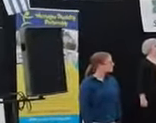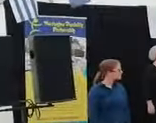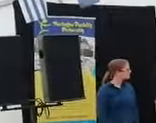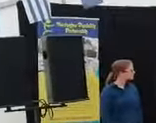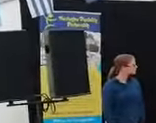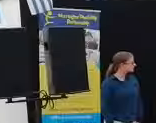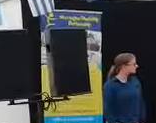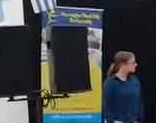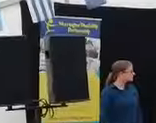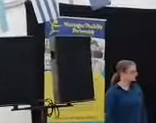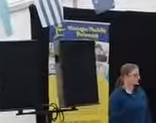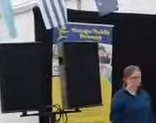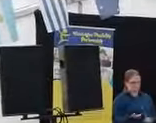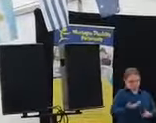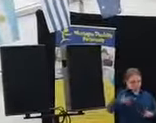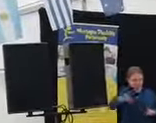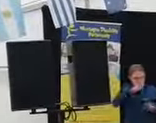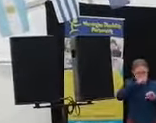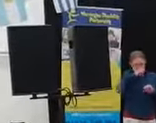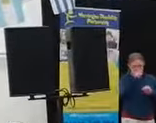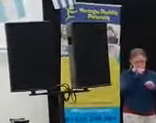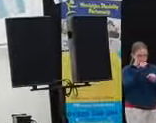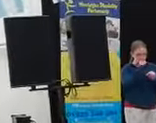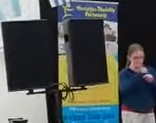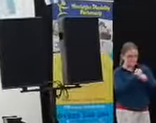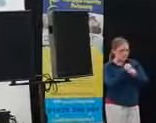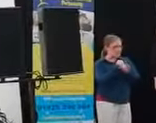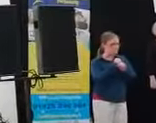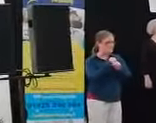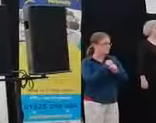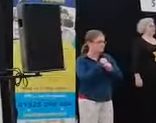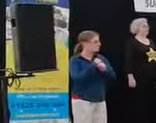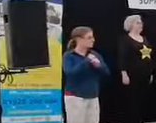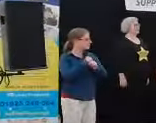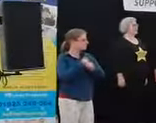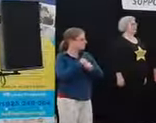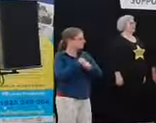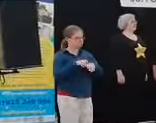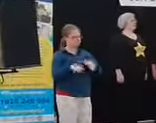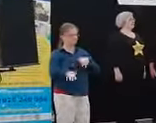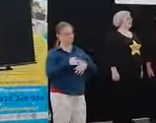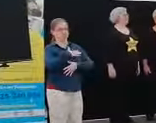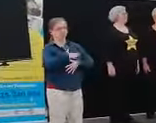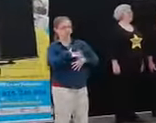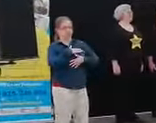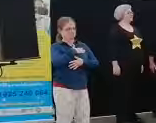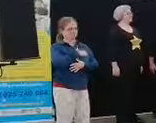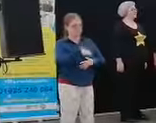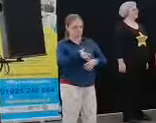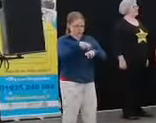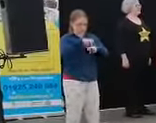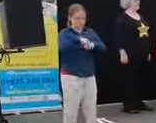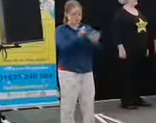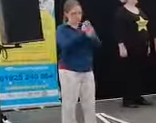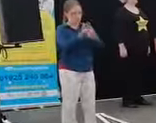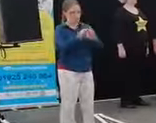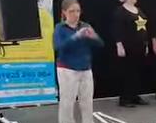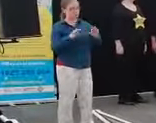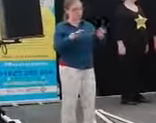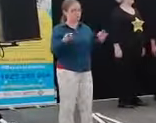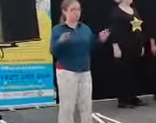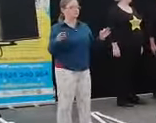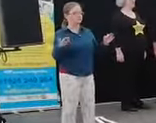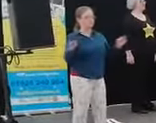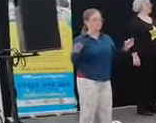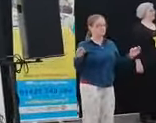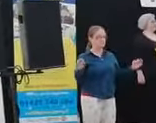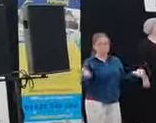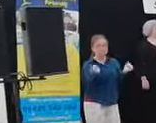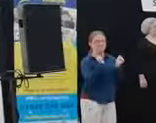I used to bite my tongue and hold my breath Scared to rock the boat and make a mess So I sat quietly, agreed politely